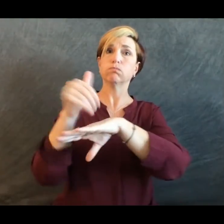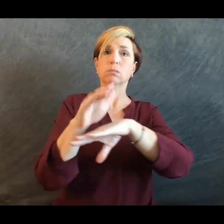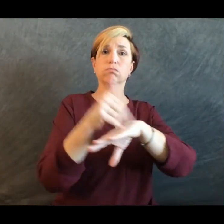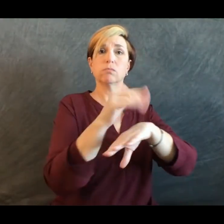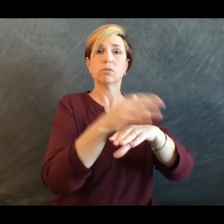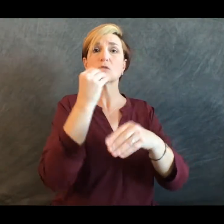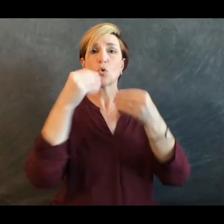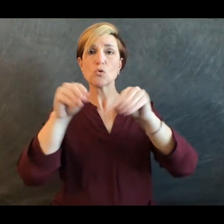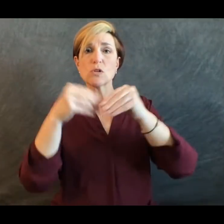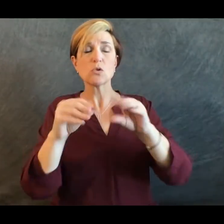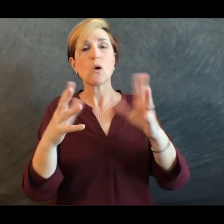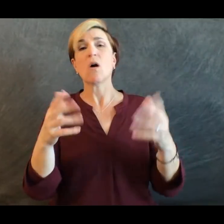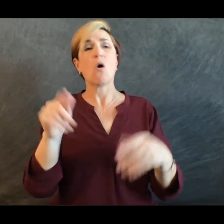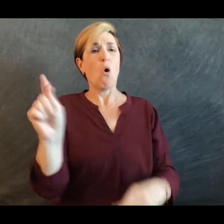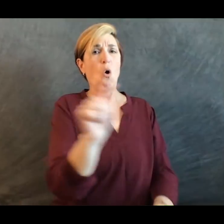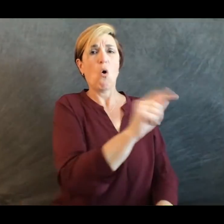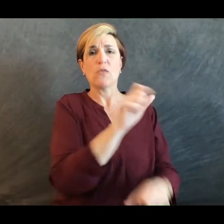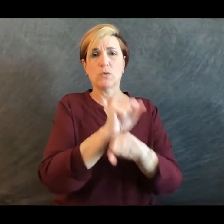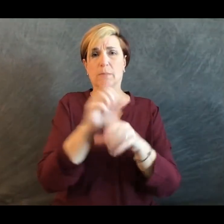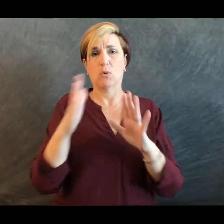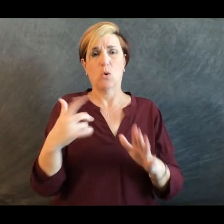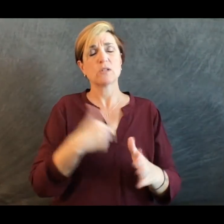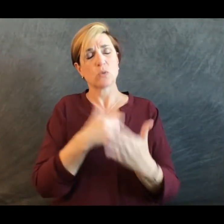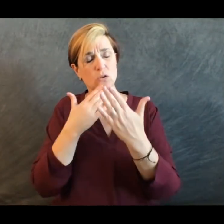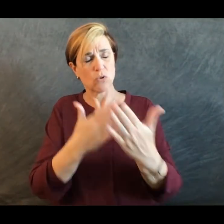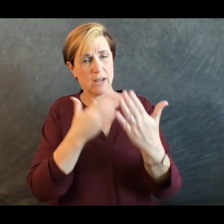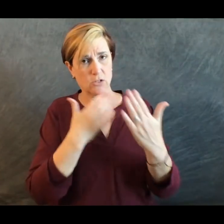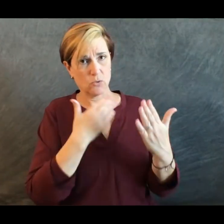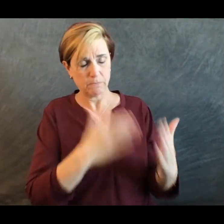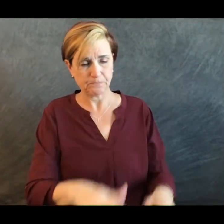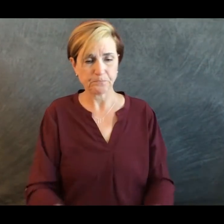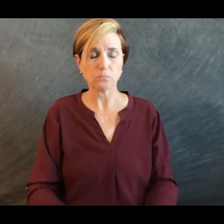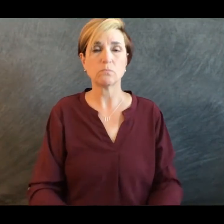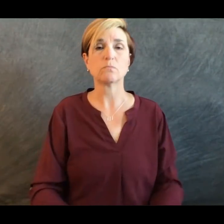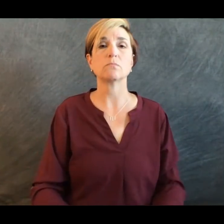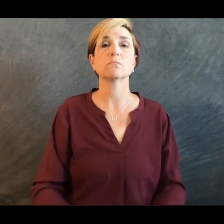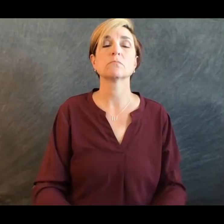moments ago on supplies more than five billion have been obligated to the